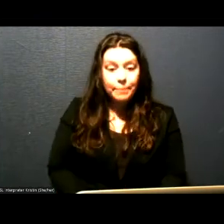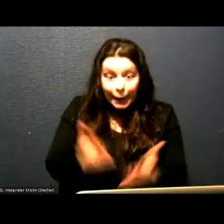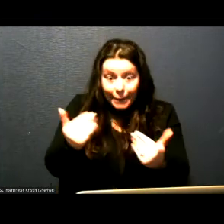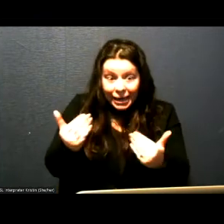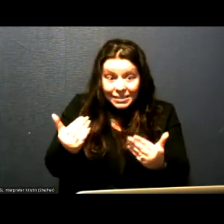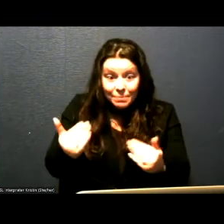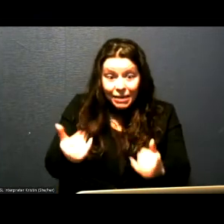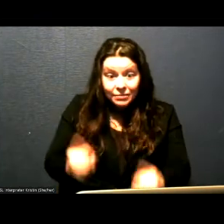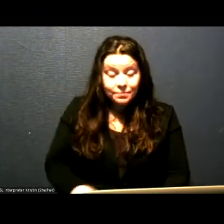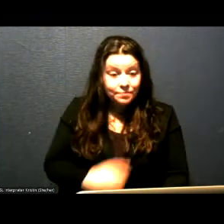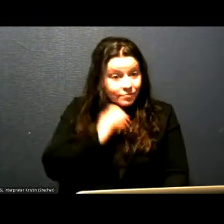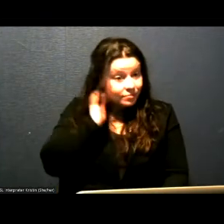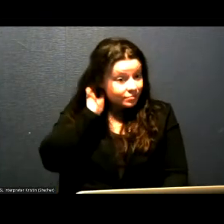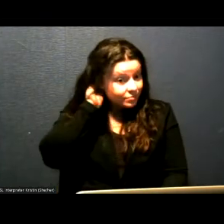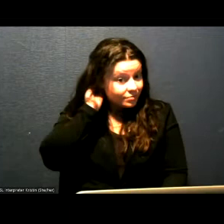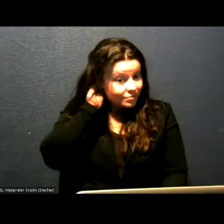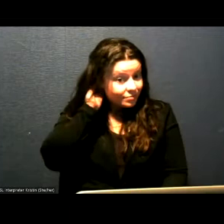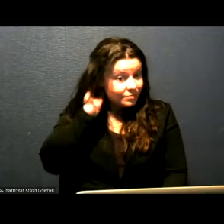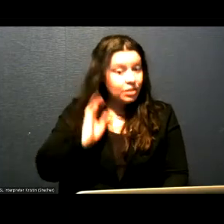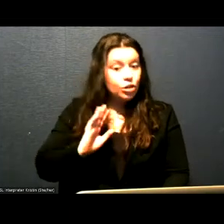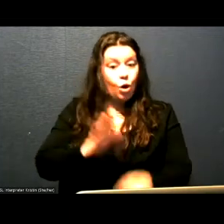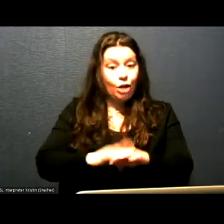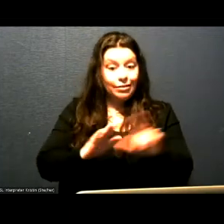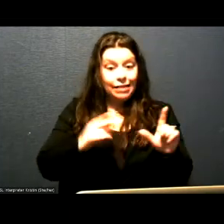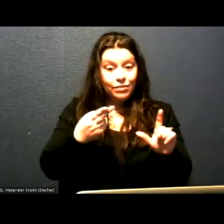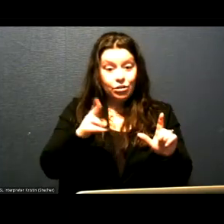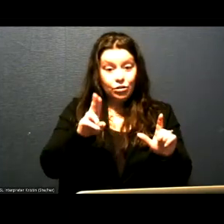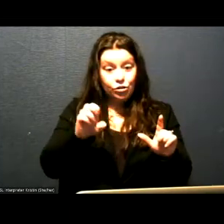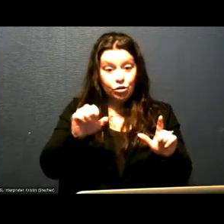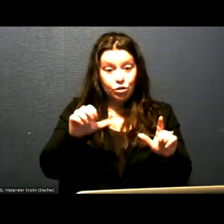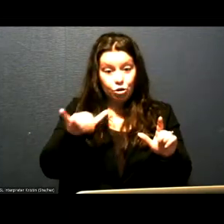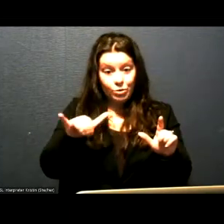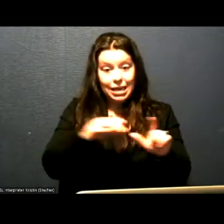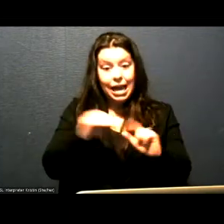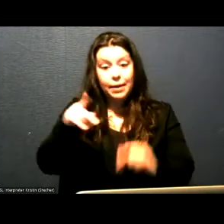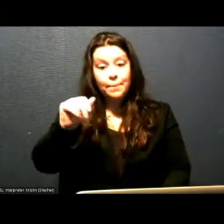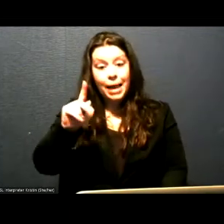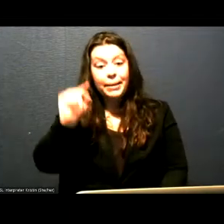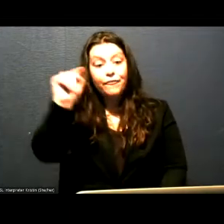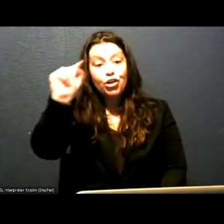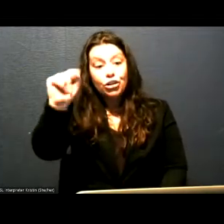Erika: Wow that's incredible! >>Kayleigh: Huey is on the left and Pappy is the one further away in the back.